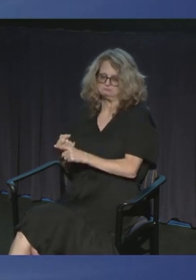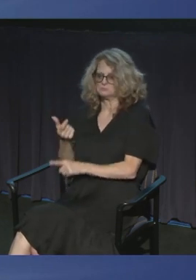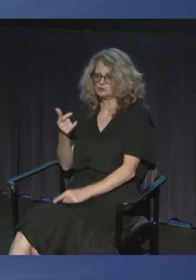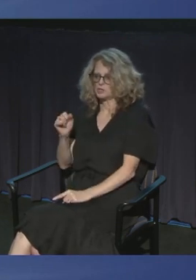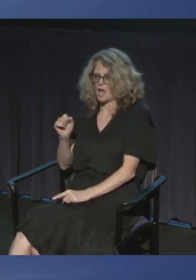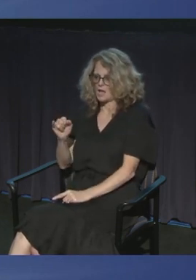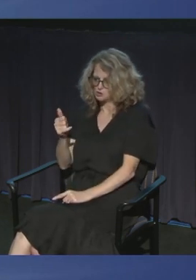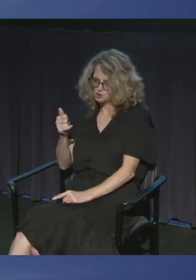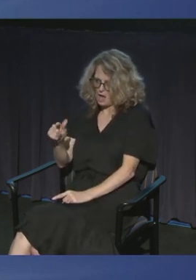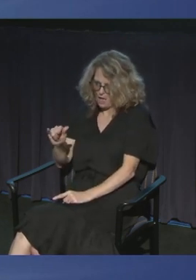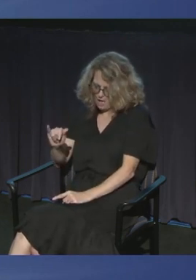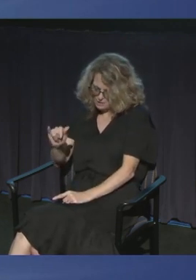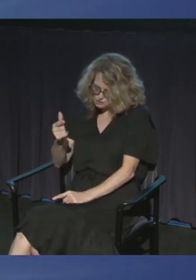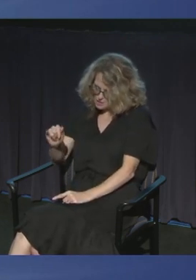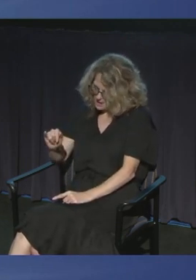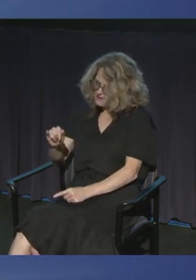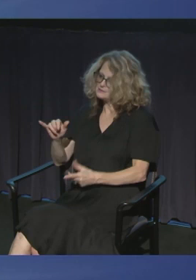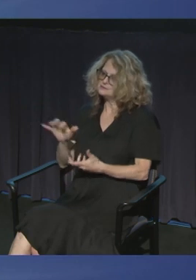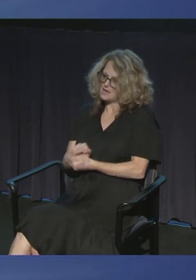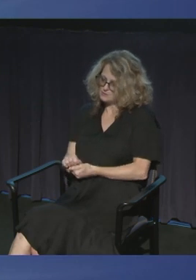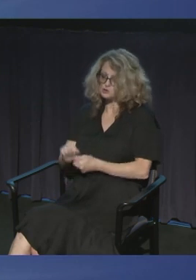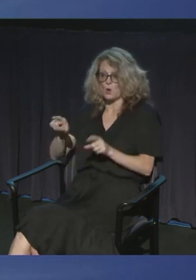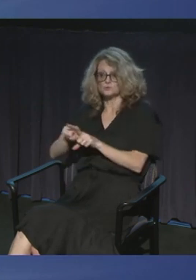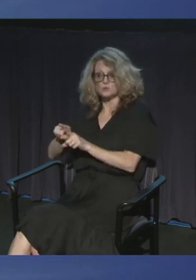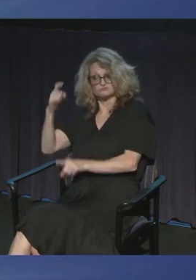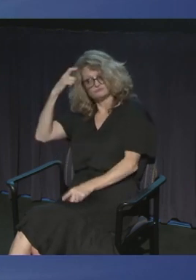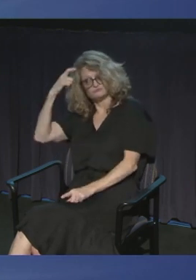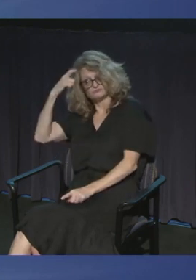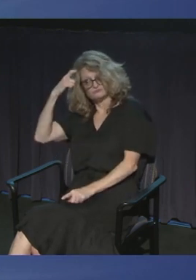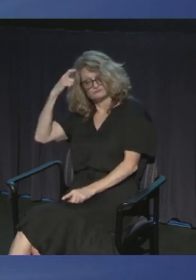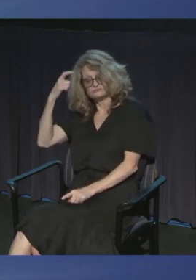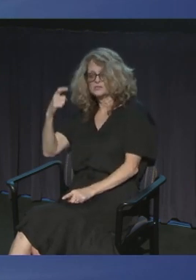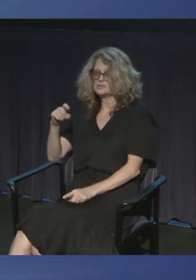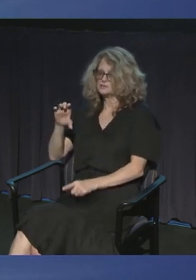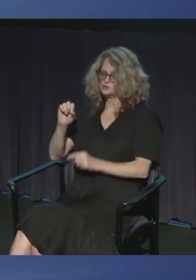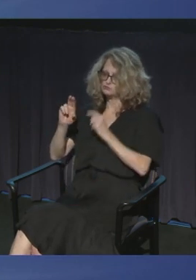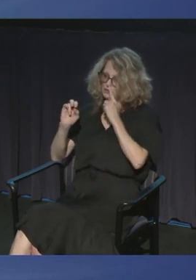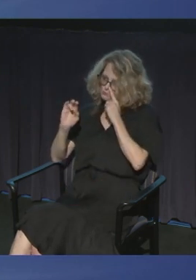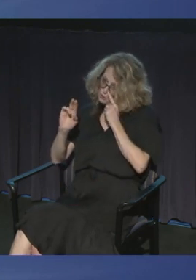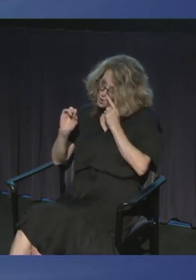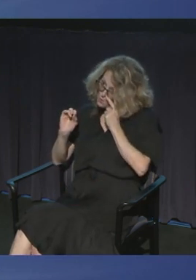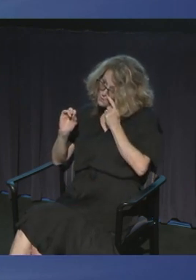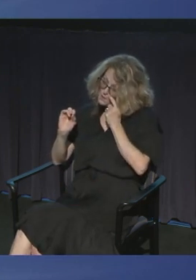YOU CAN SEE -- DAMAGE ALSO CEREBRAL VASCULAR DAMAGE WHICH AT THIS POINT IS ALMOST NOT